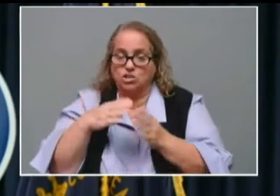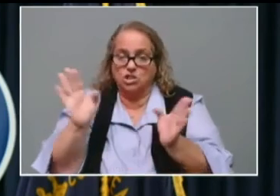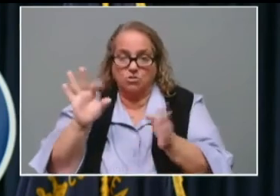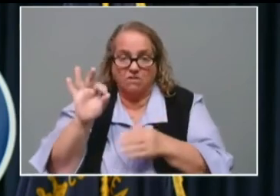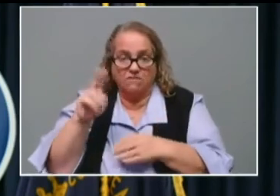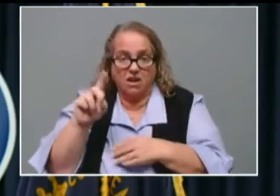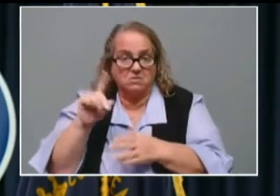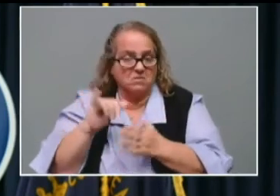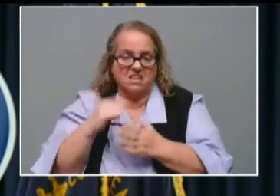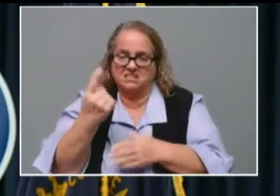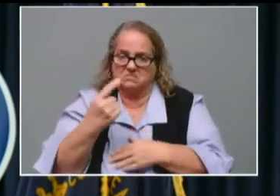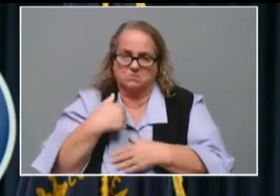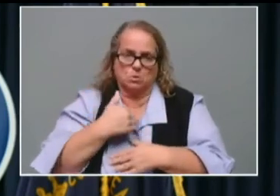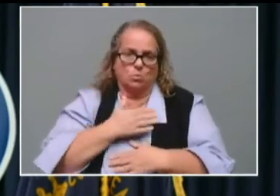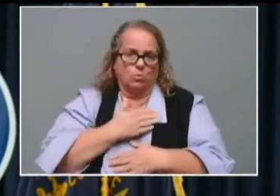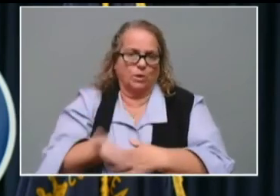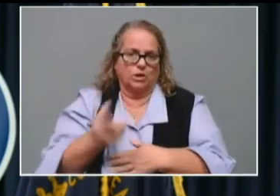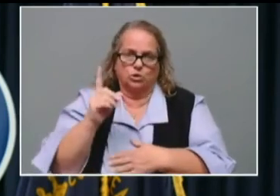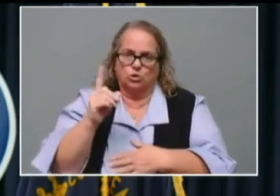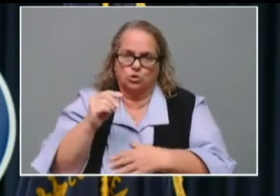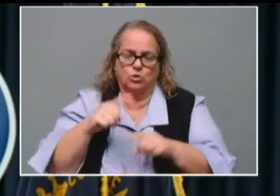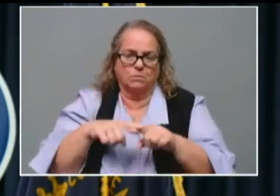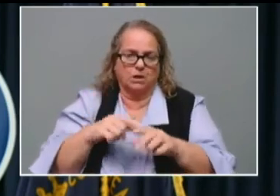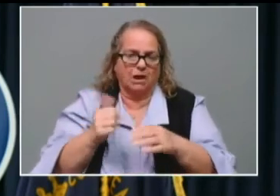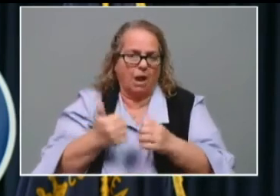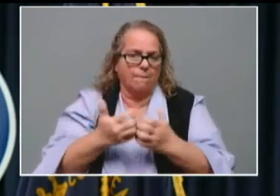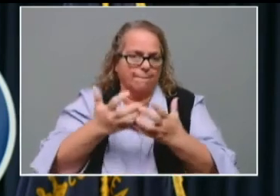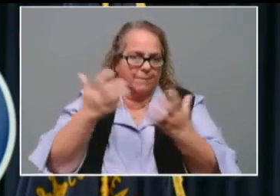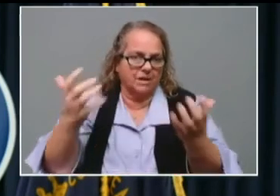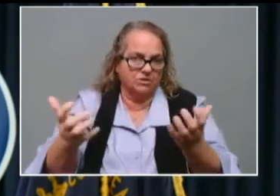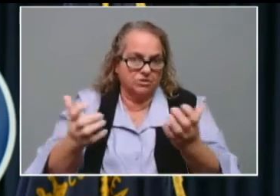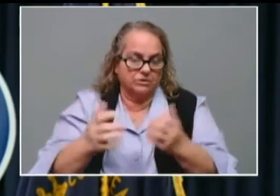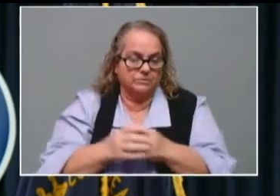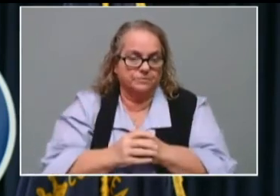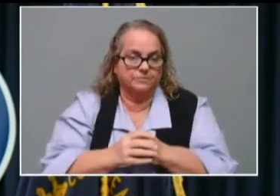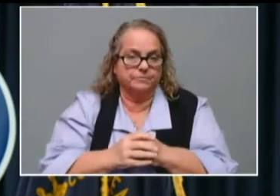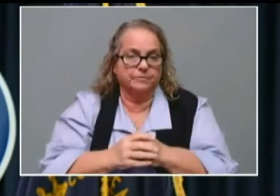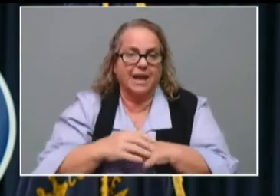depending on the amount uh timetable for the project. Let me get that I've